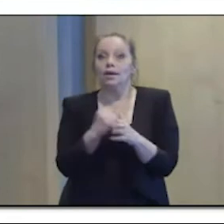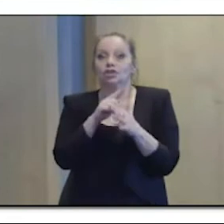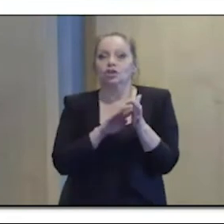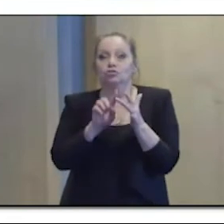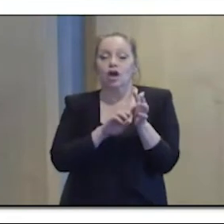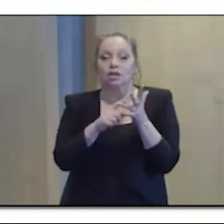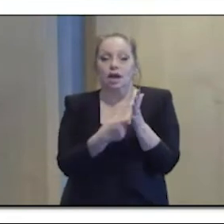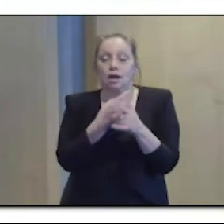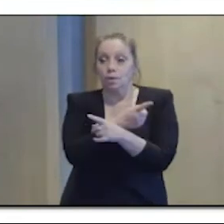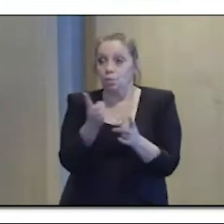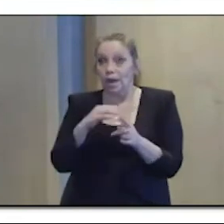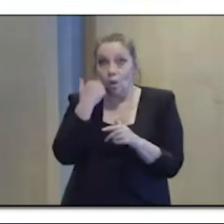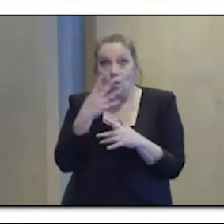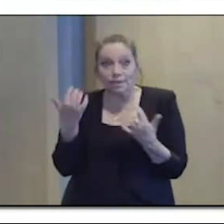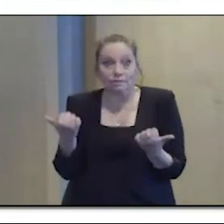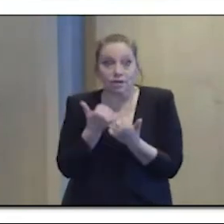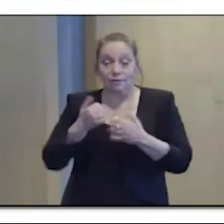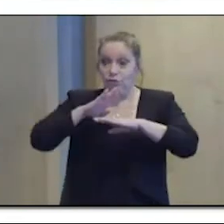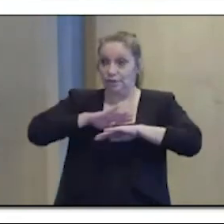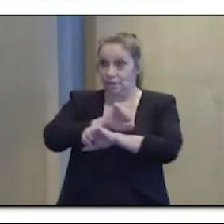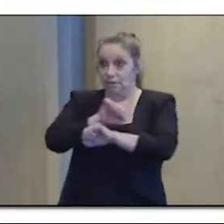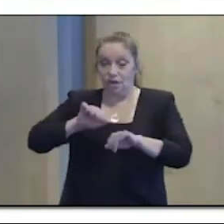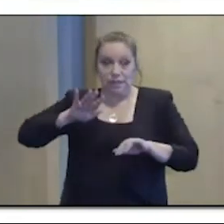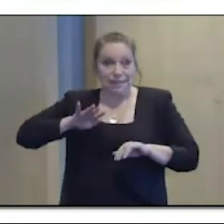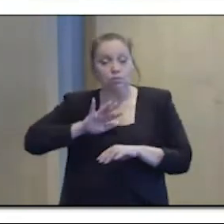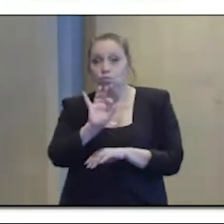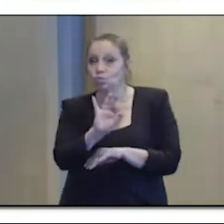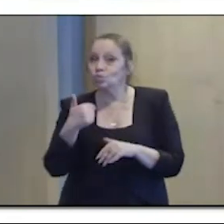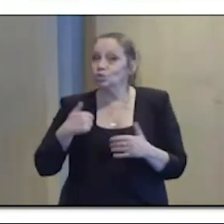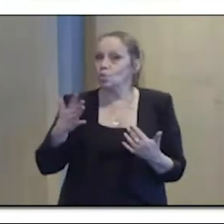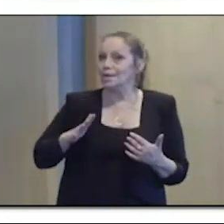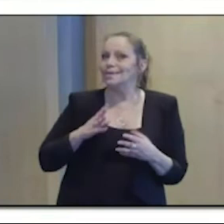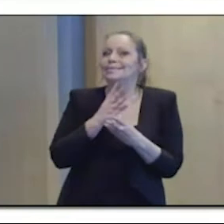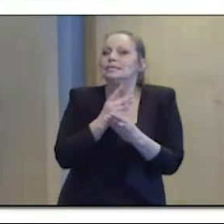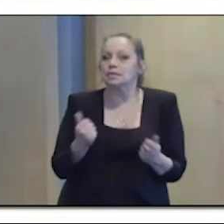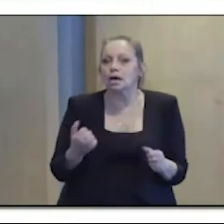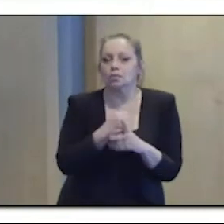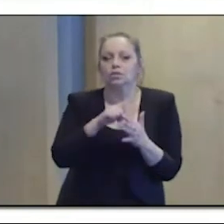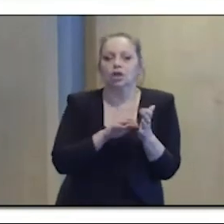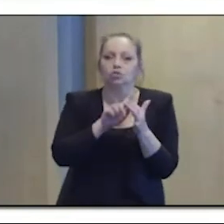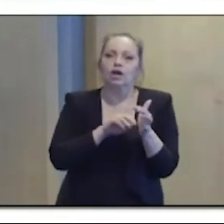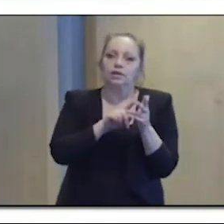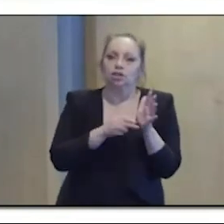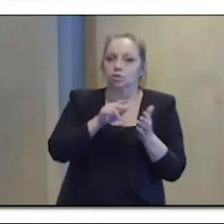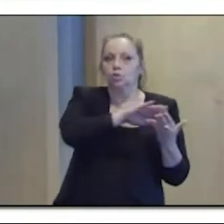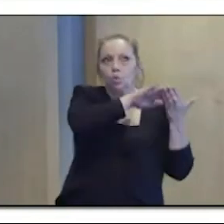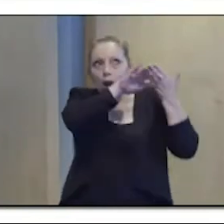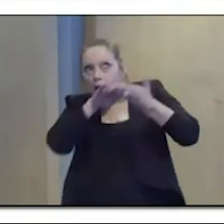have enough electricity to meet our own needs so we do need some big generation to help us.